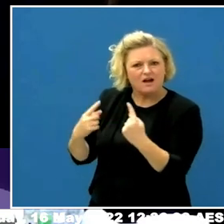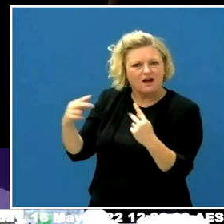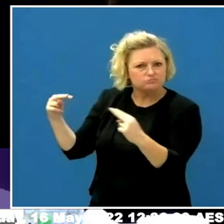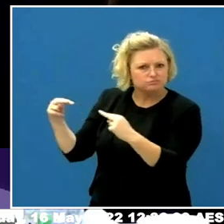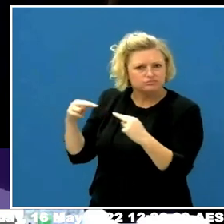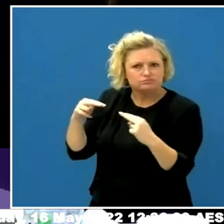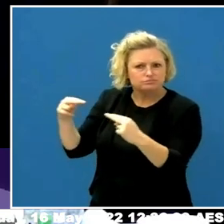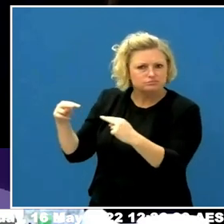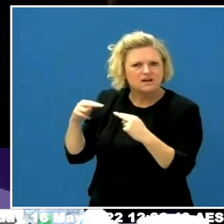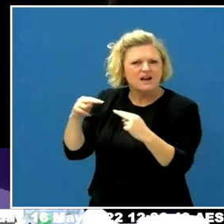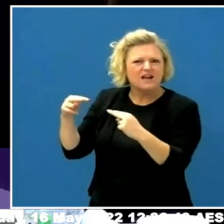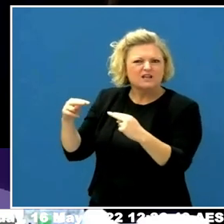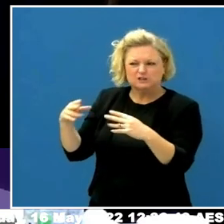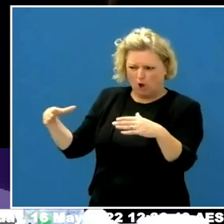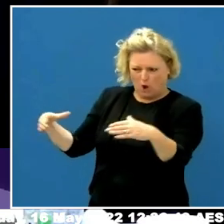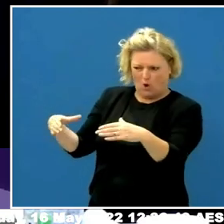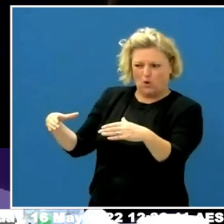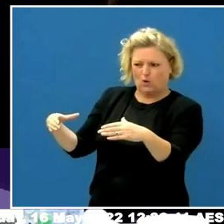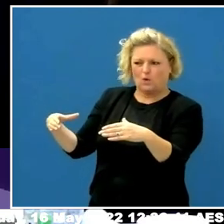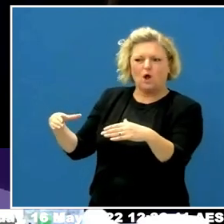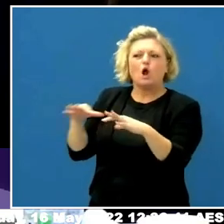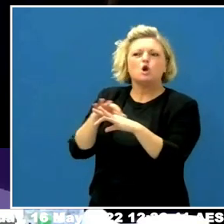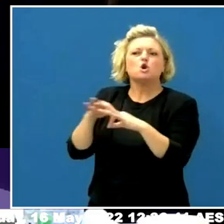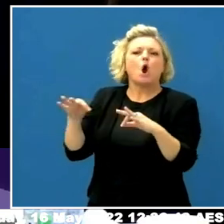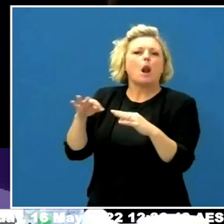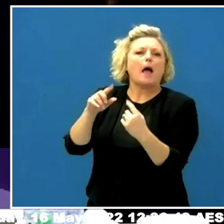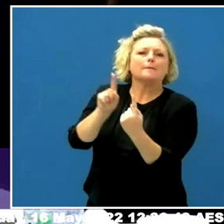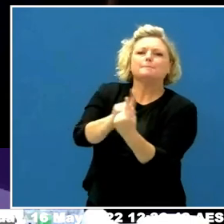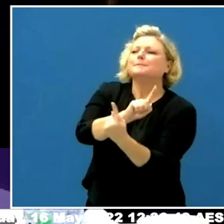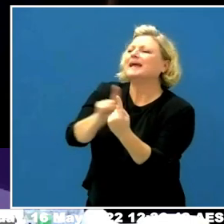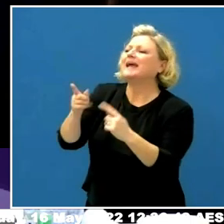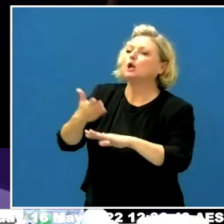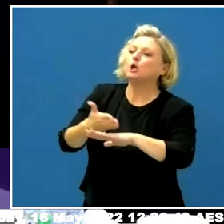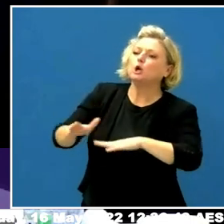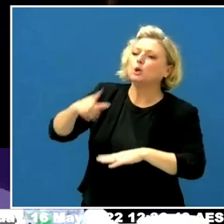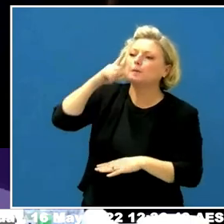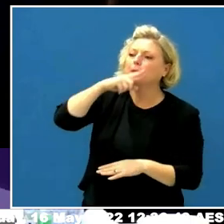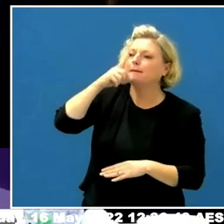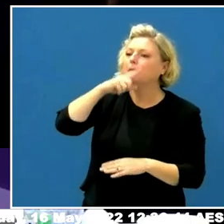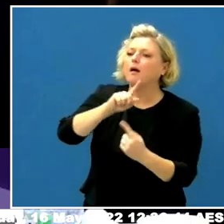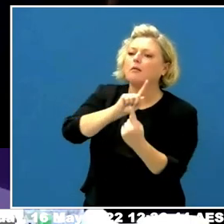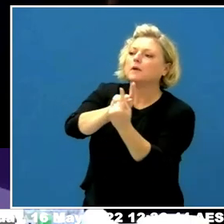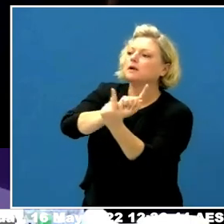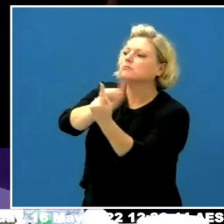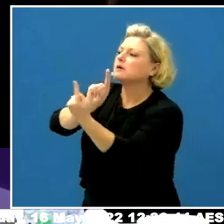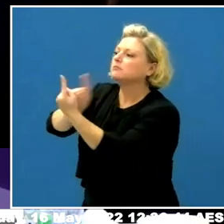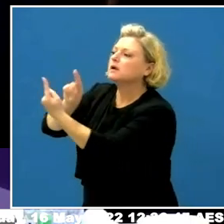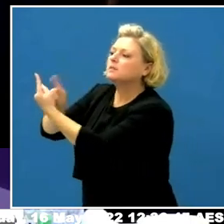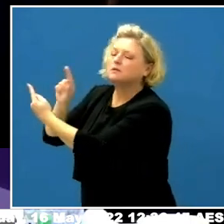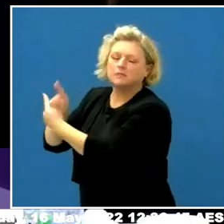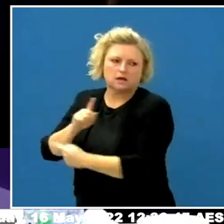Not to my knowledge. COMMISSIONER BENNETT: Broaden Jason's community participation. SALLY: Not to my knowledge. Thank you.